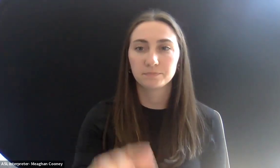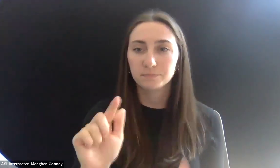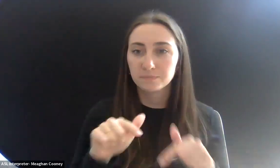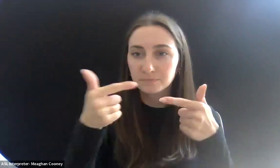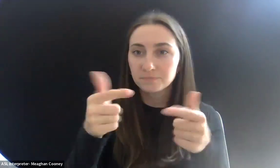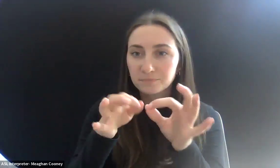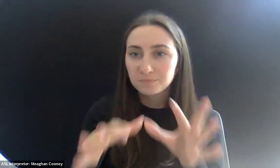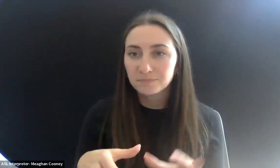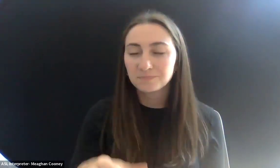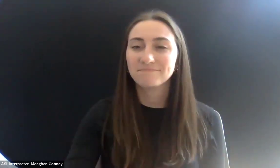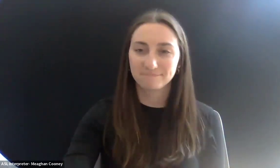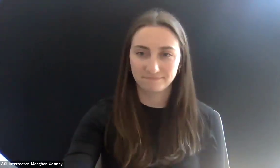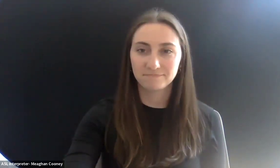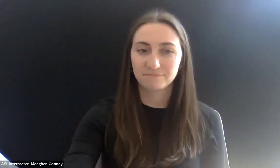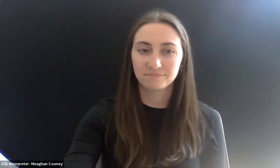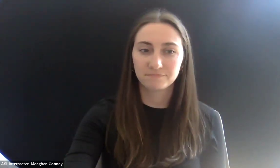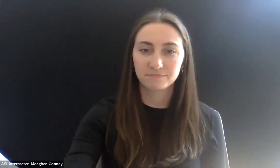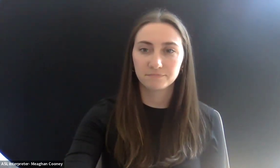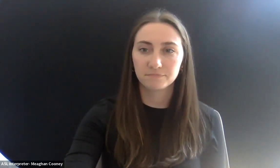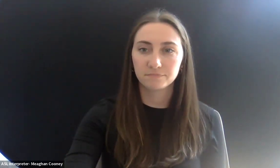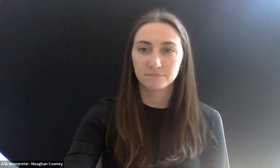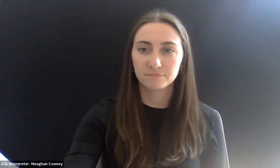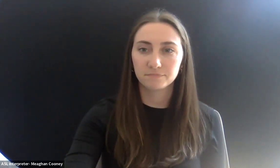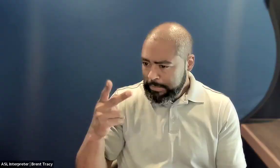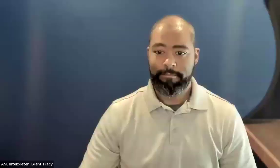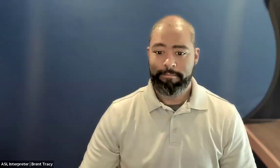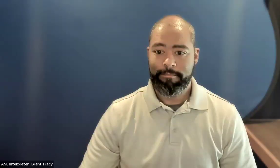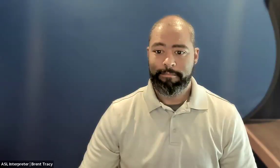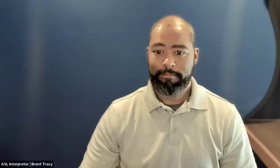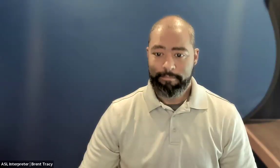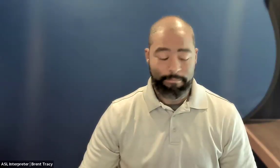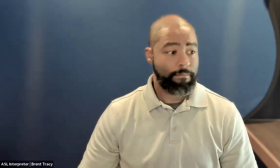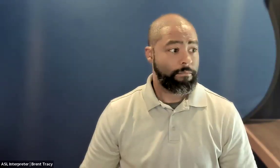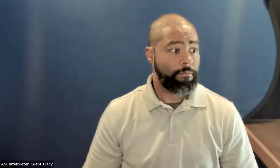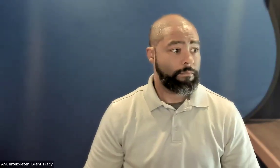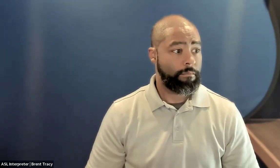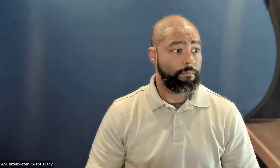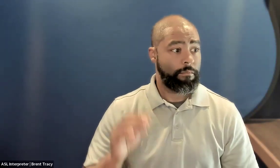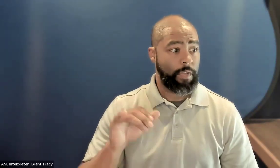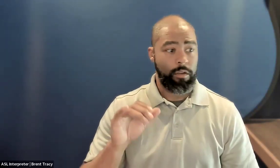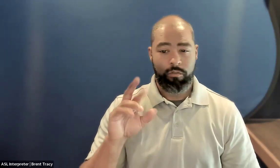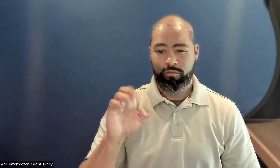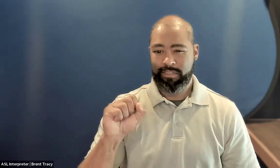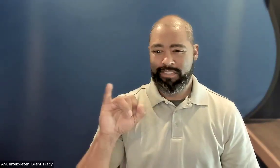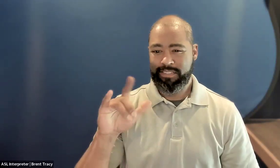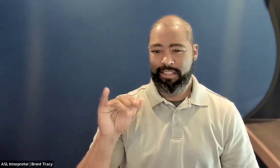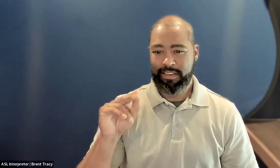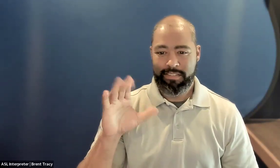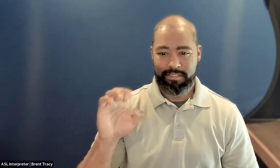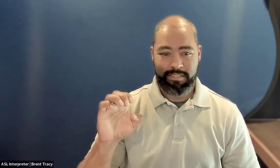I'm pleased to introduce the climate resilience design standards tool for the NEPA straw proposal next slide.